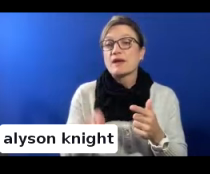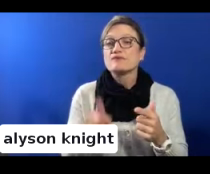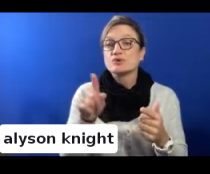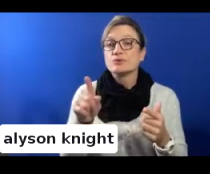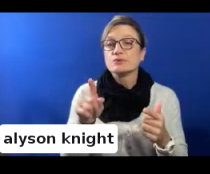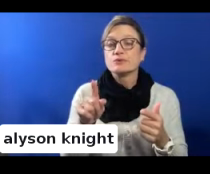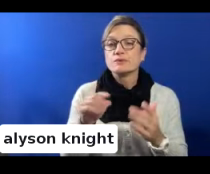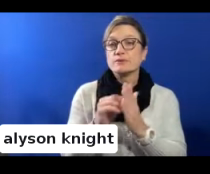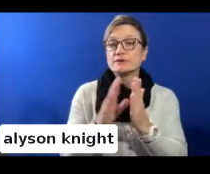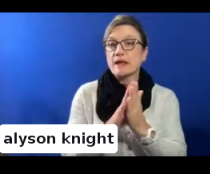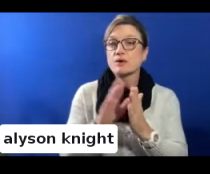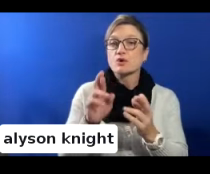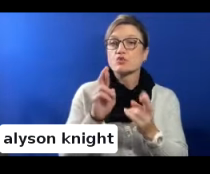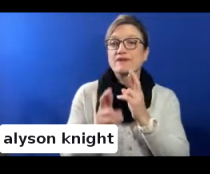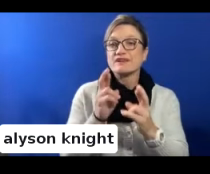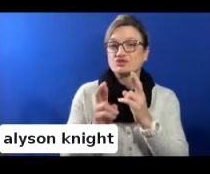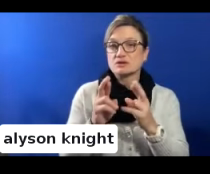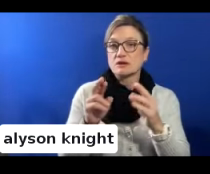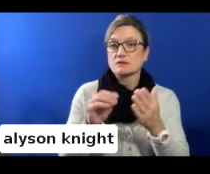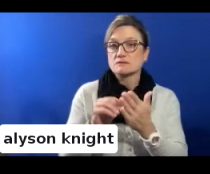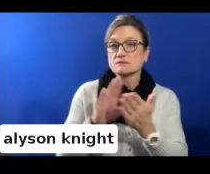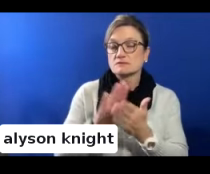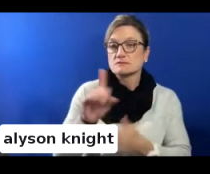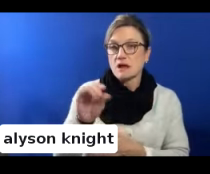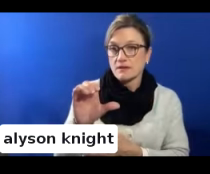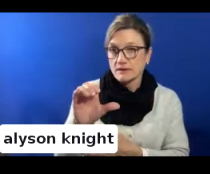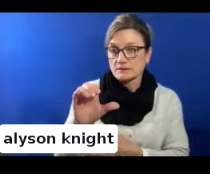the revision documents and add the response in the narrative.